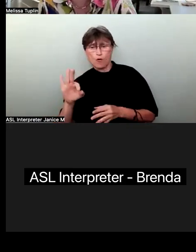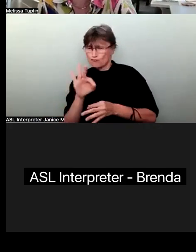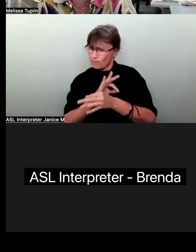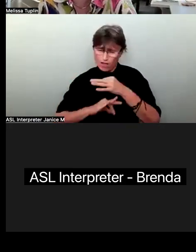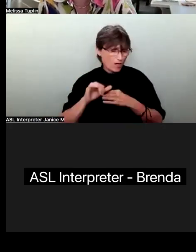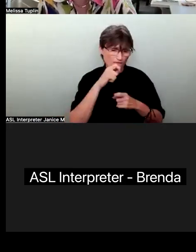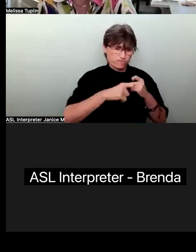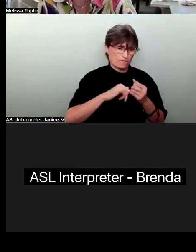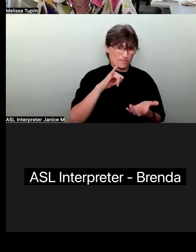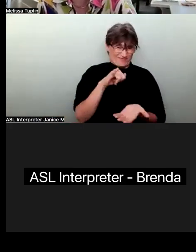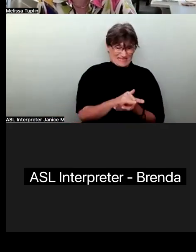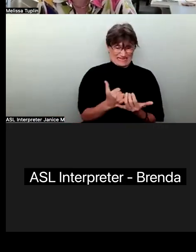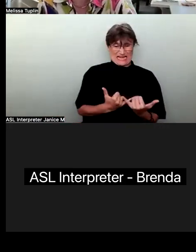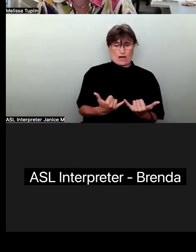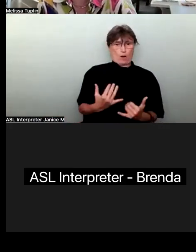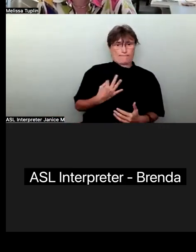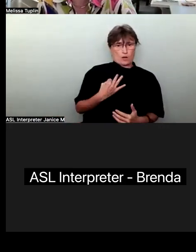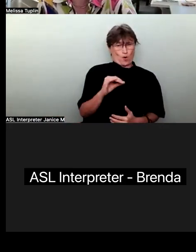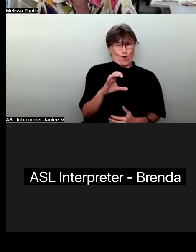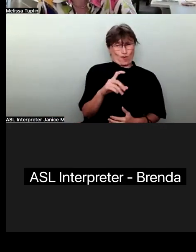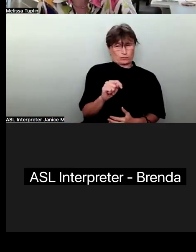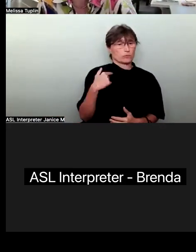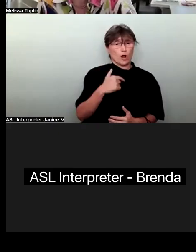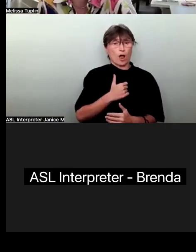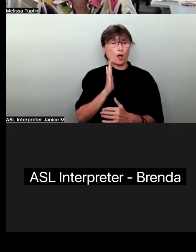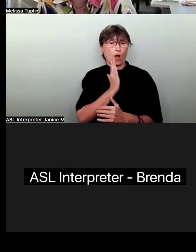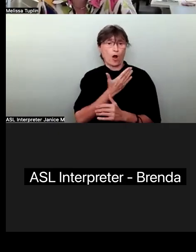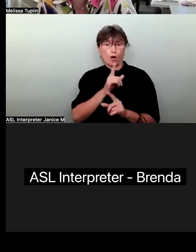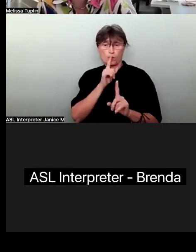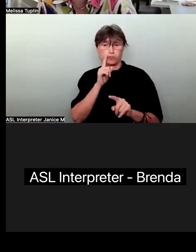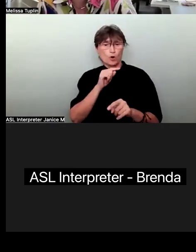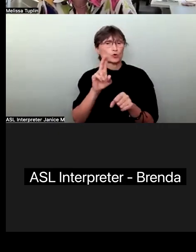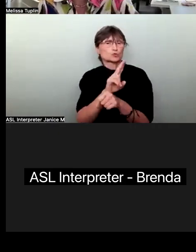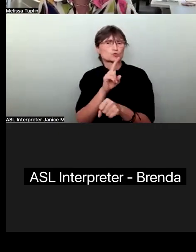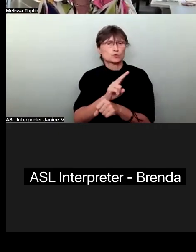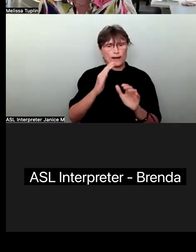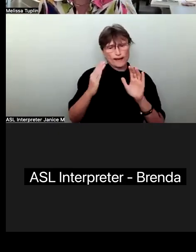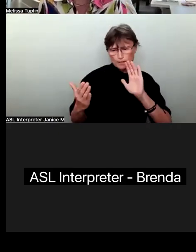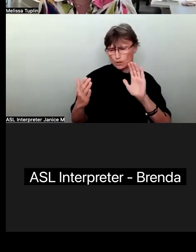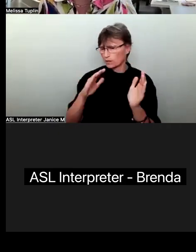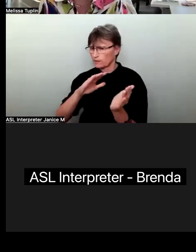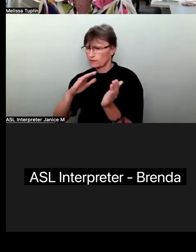application, is that our reporting uses year over year comparative data, so it's important that we